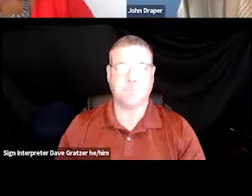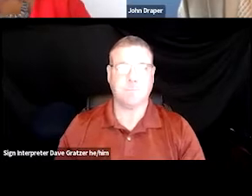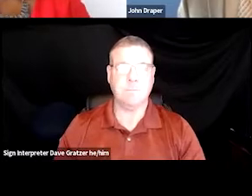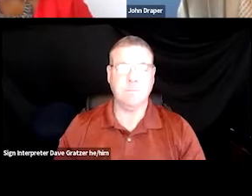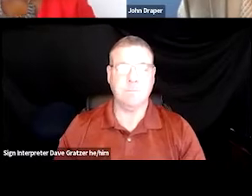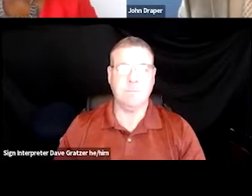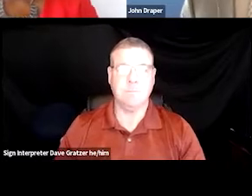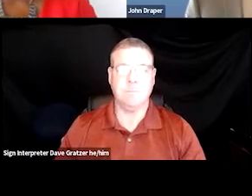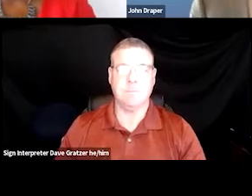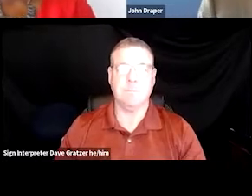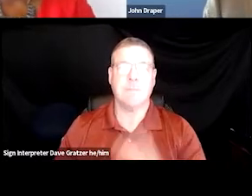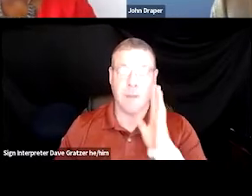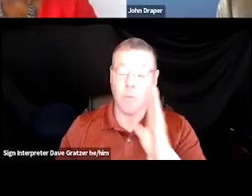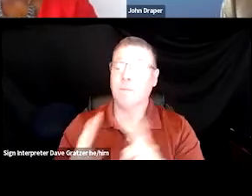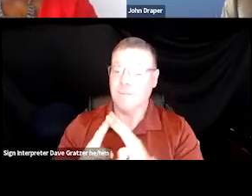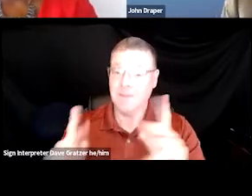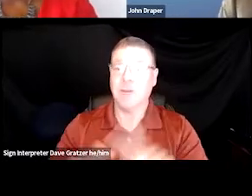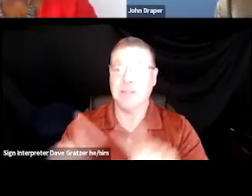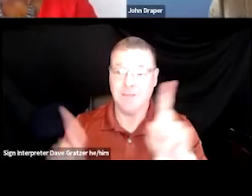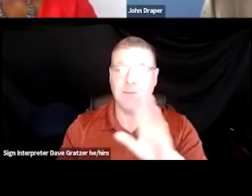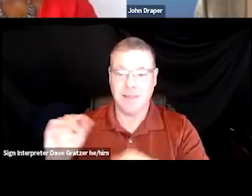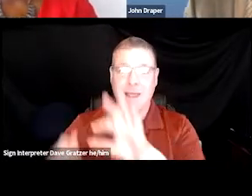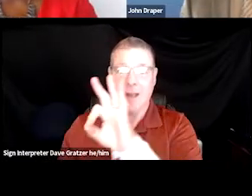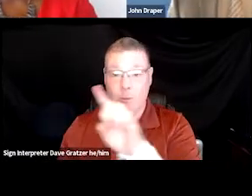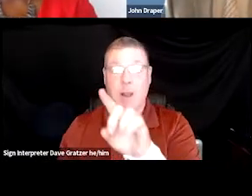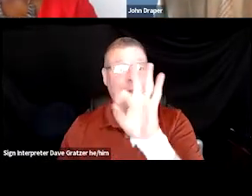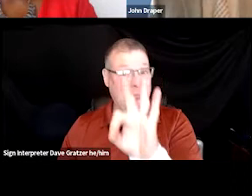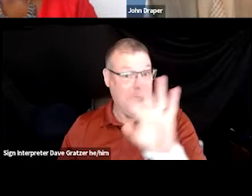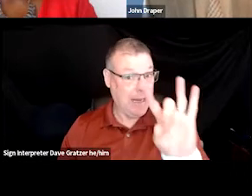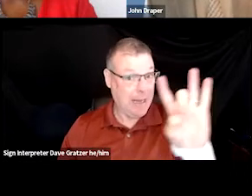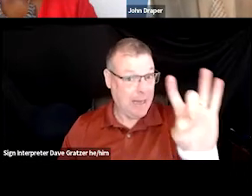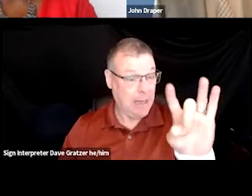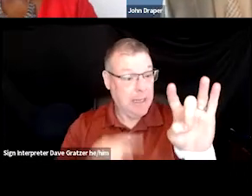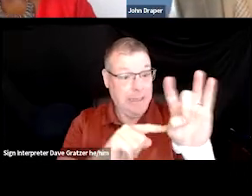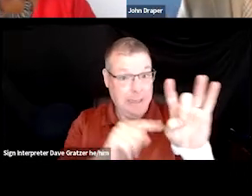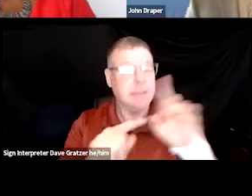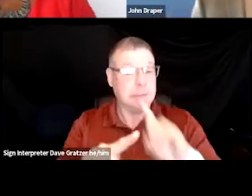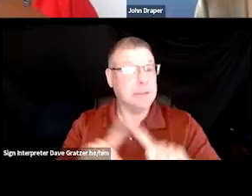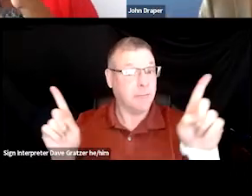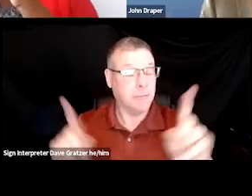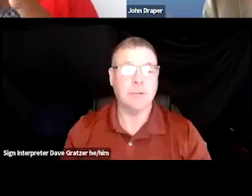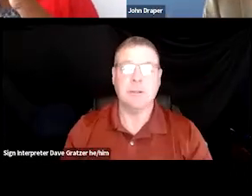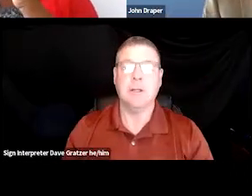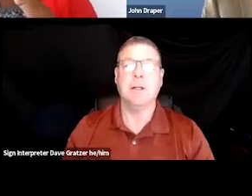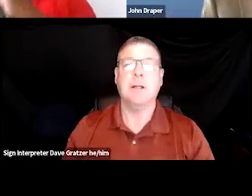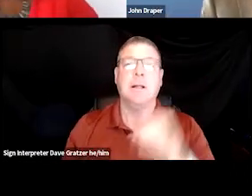It is going to be very different than 911. 988 is different in a number of ways. Of course, it's building on an existing service,